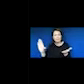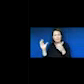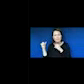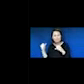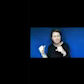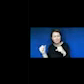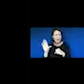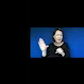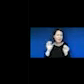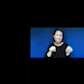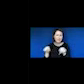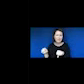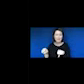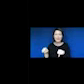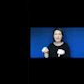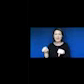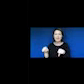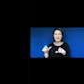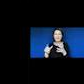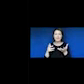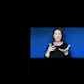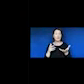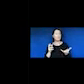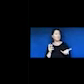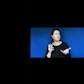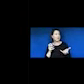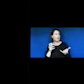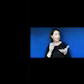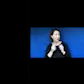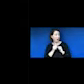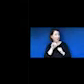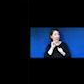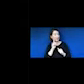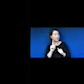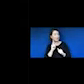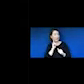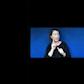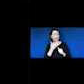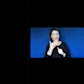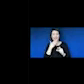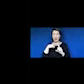and how that could really be a part of their work culture and how they can see that helping